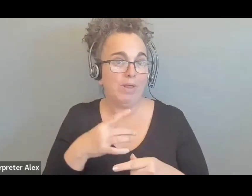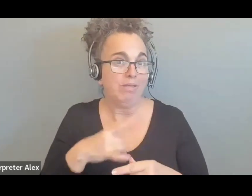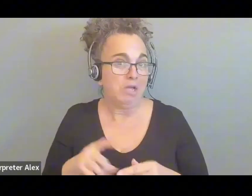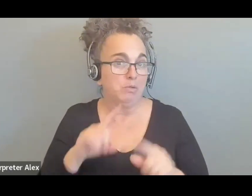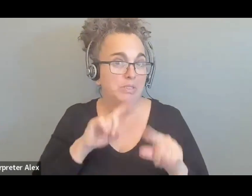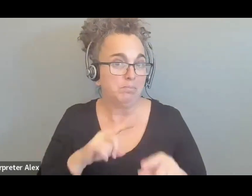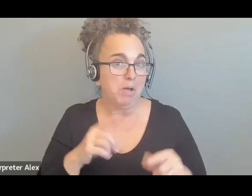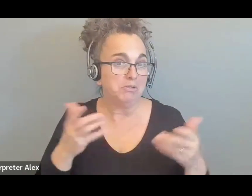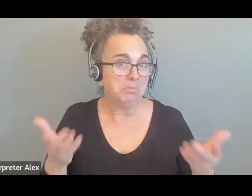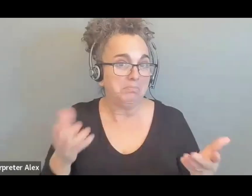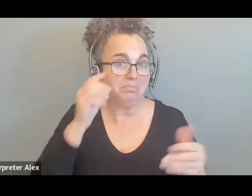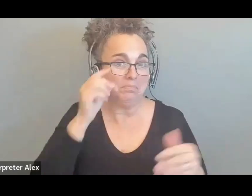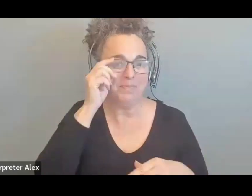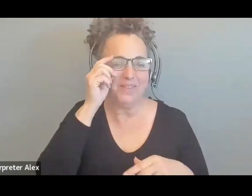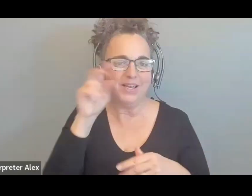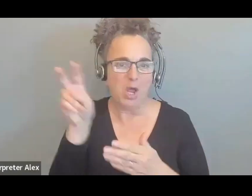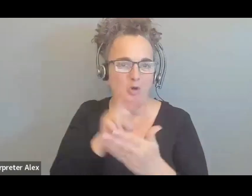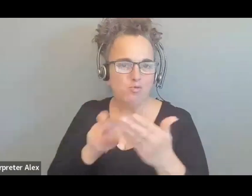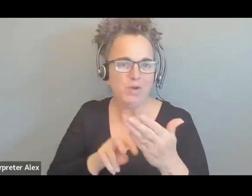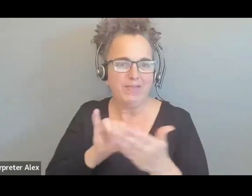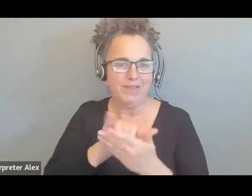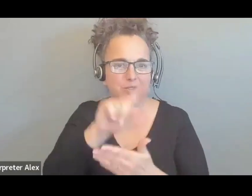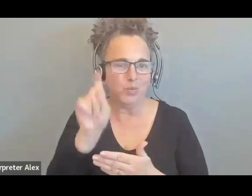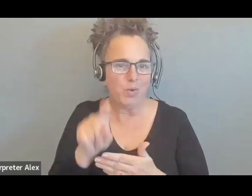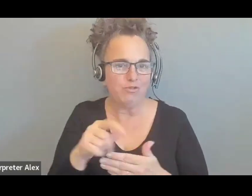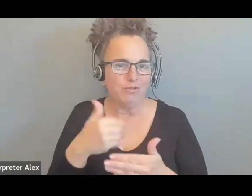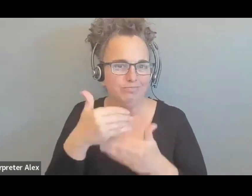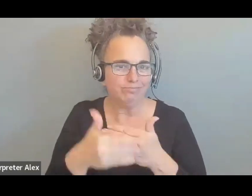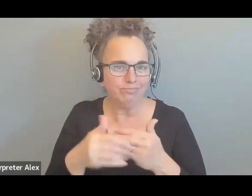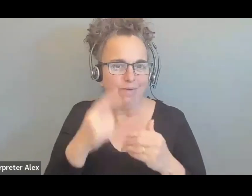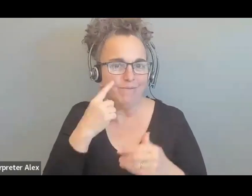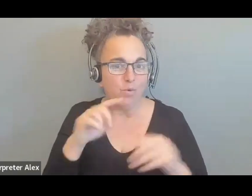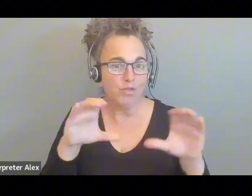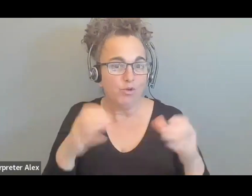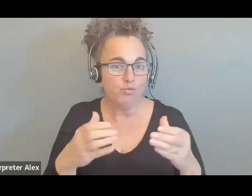to and I'll read it for the group, "As a CF educator